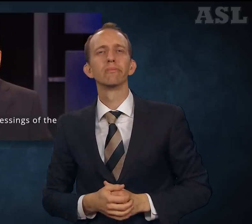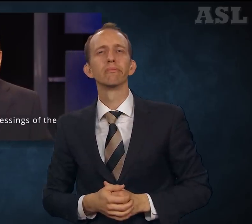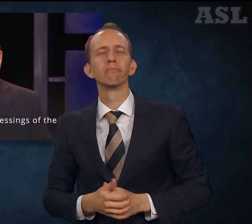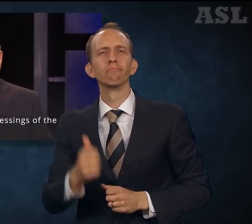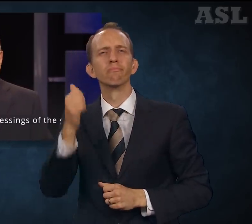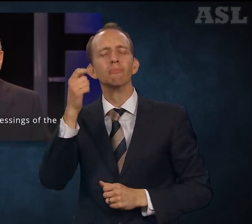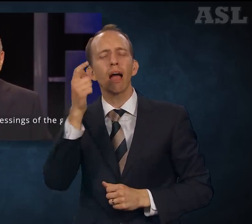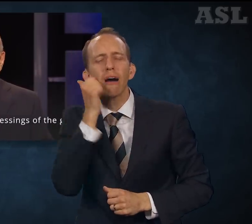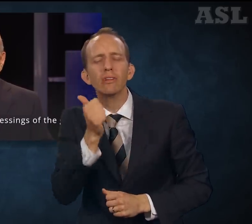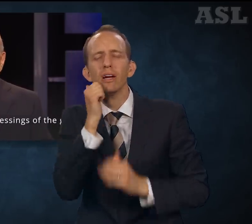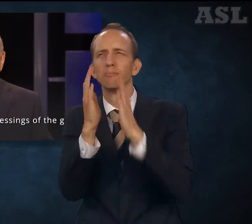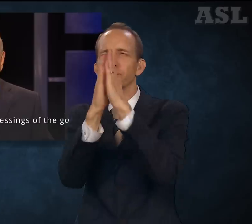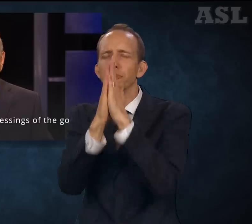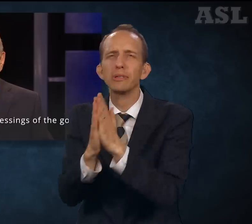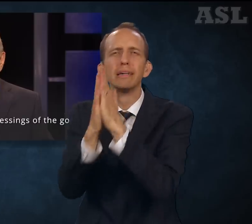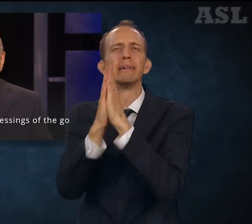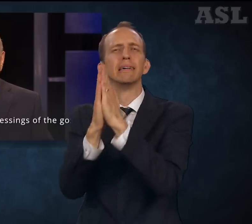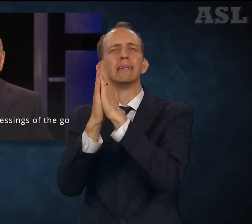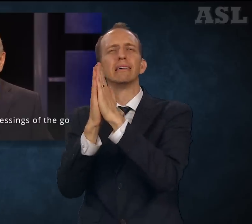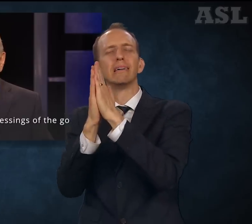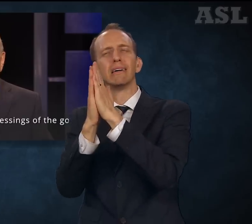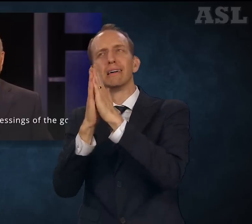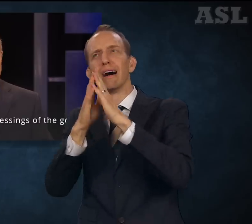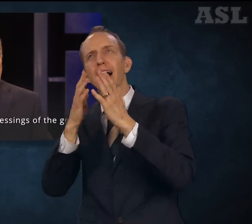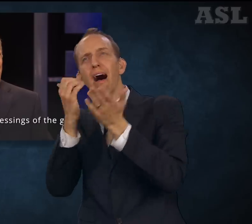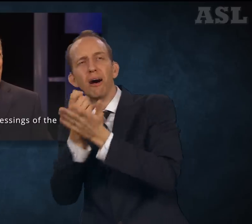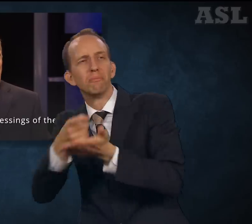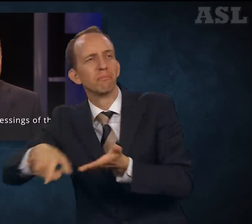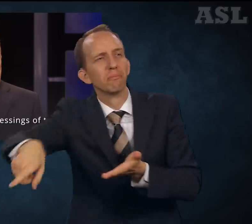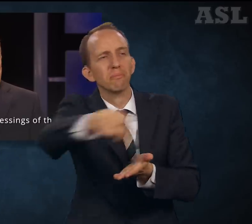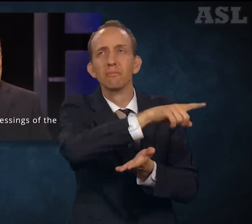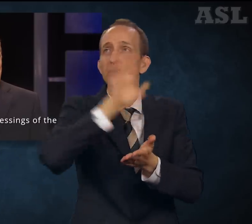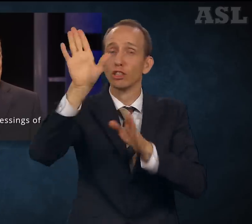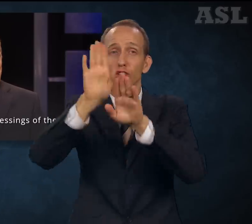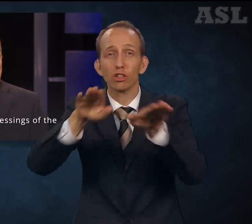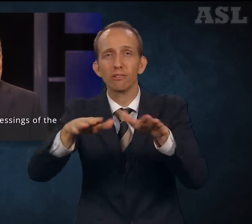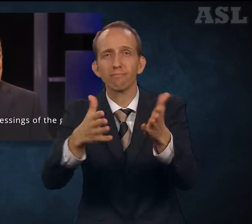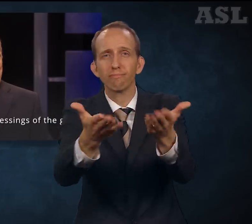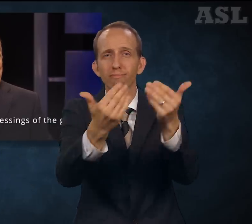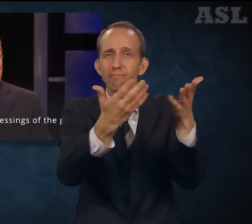YOU TO PRAY DAILY THAT ALL OF GOD'S CHILDREN MIGHT RECEIVE THE BLESSINGS OF THE GOSPEL OF JESUS CHRIST.